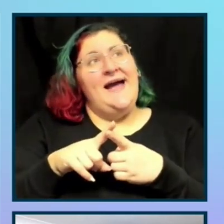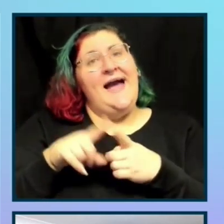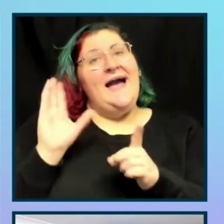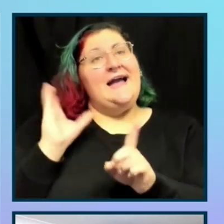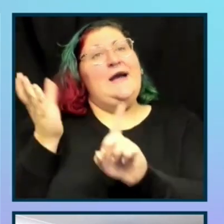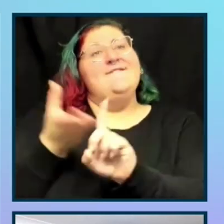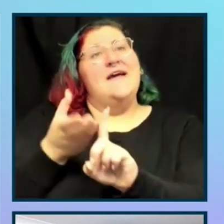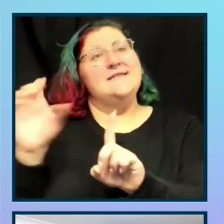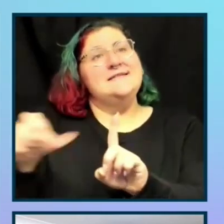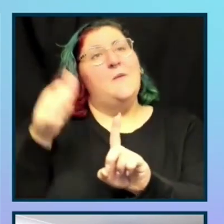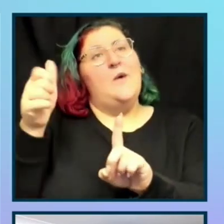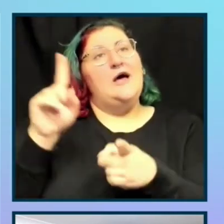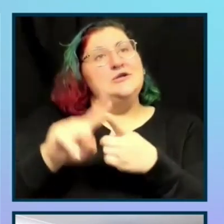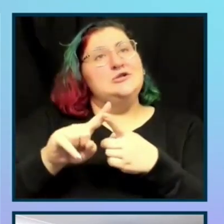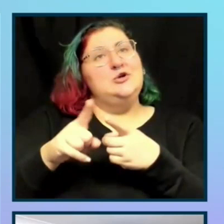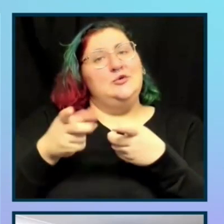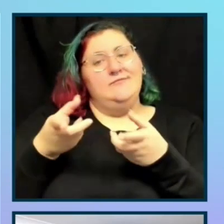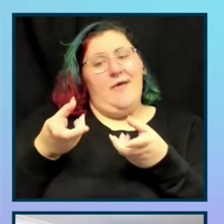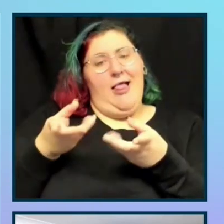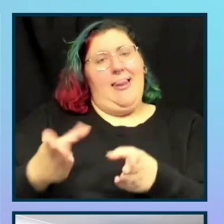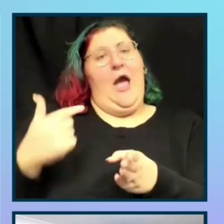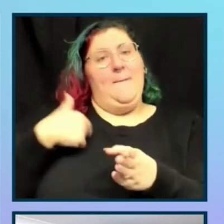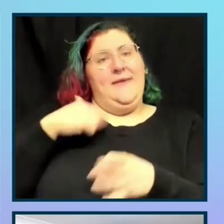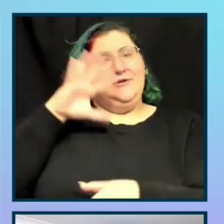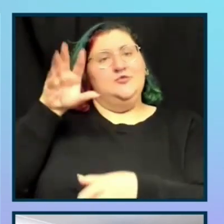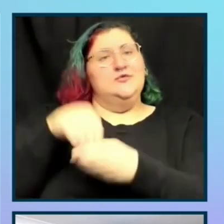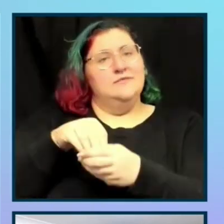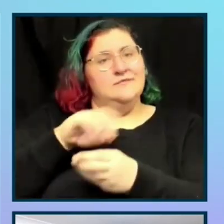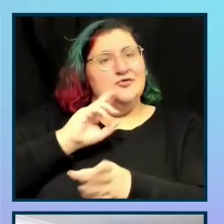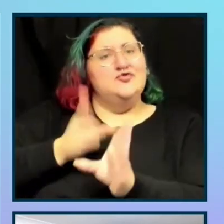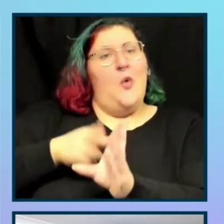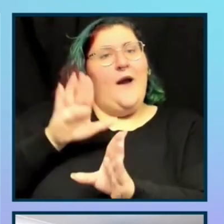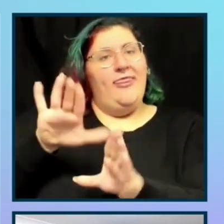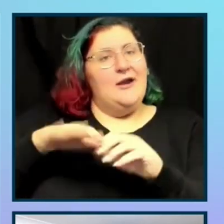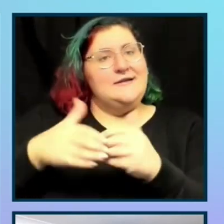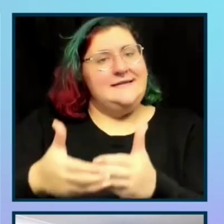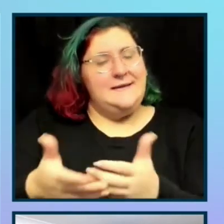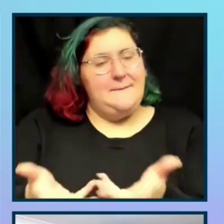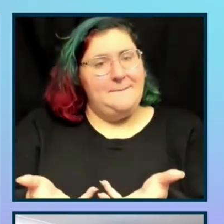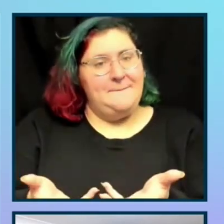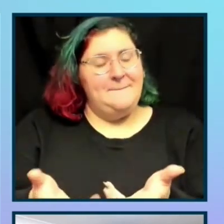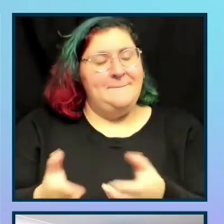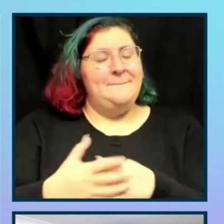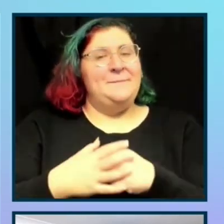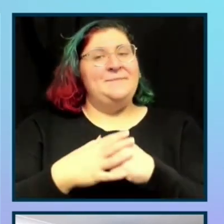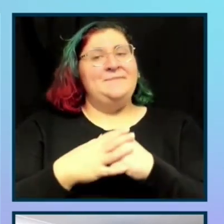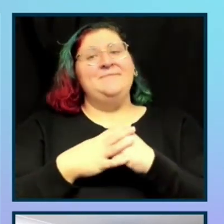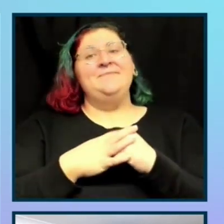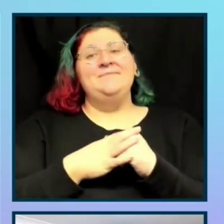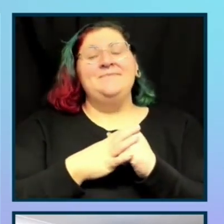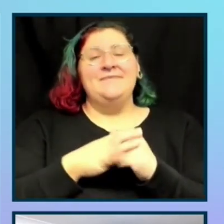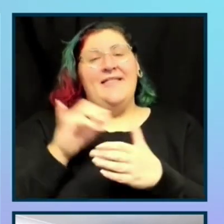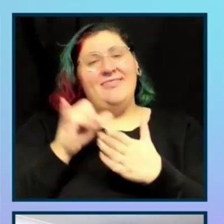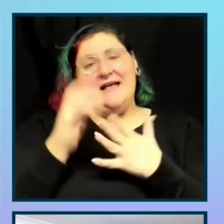isn't aware that people who have no sight can play video games in the first place, which is a real shame, as I said before.